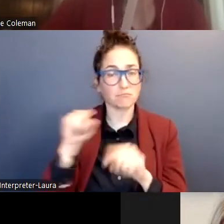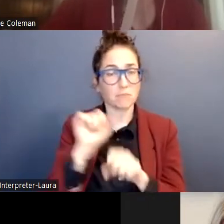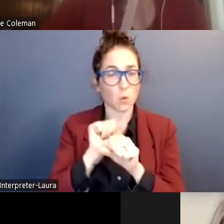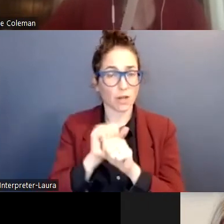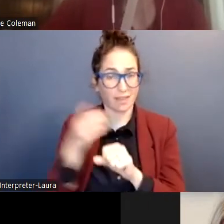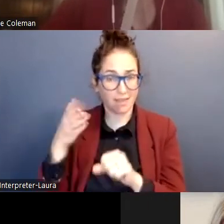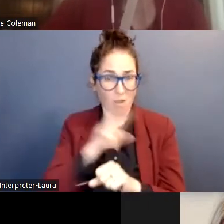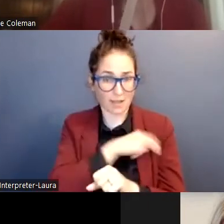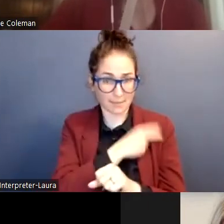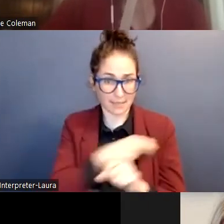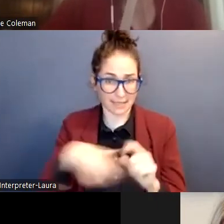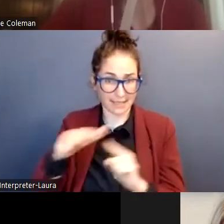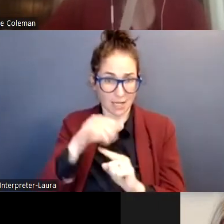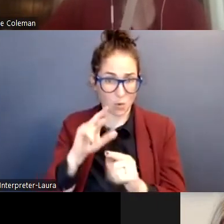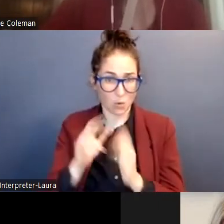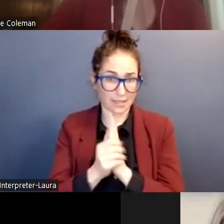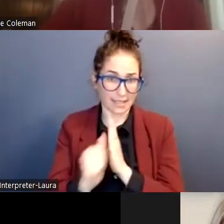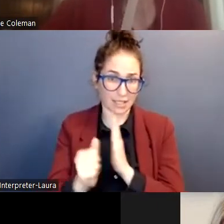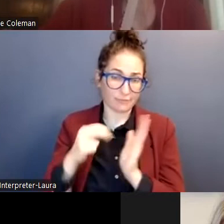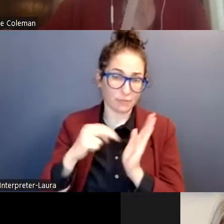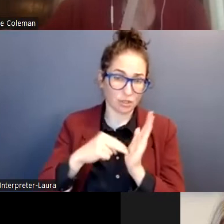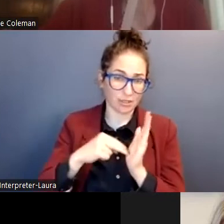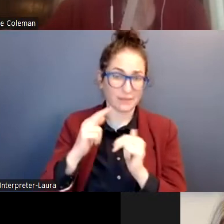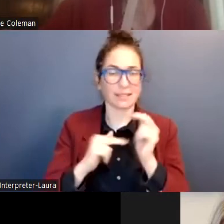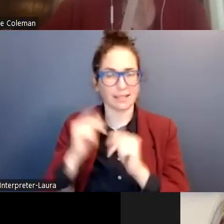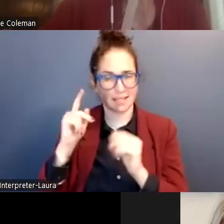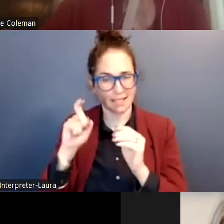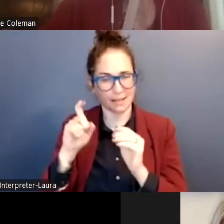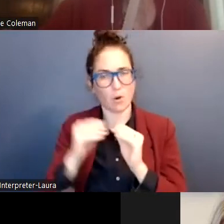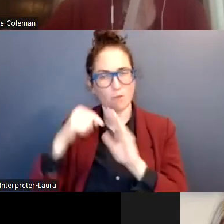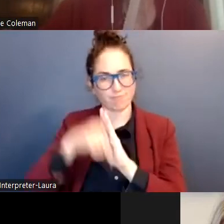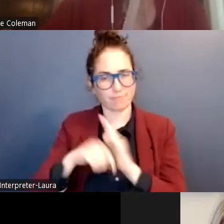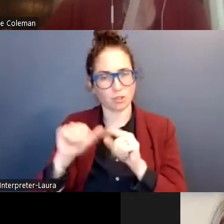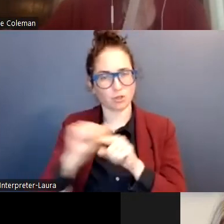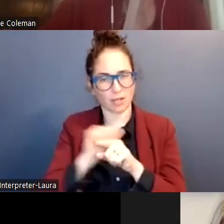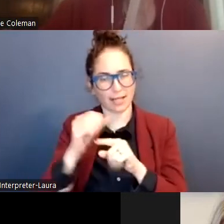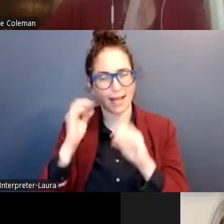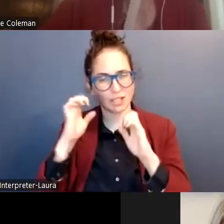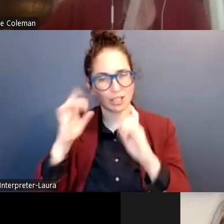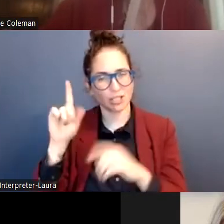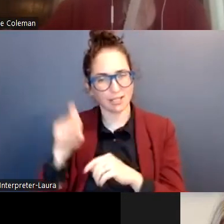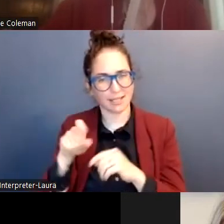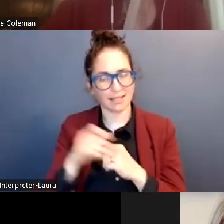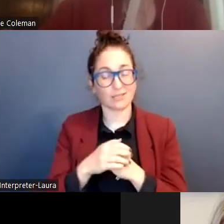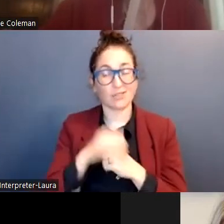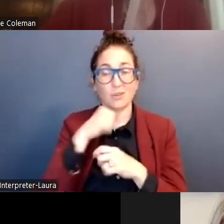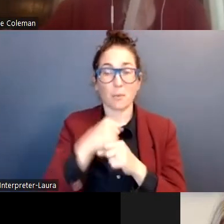setting or skilled nursing facilities need further training and education to avoid making assumptions and to better